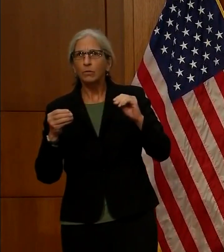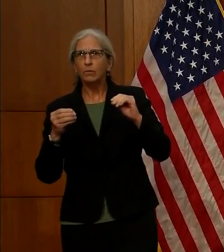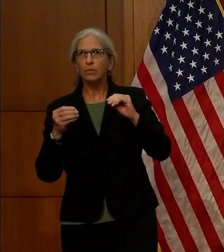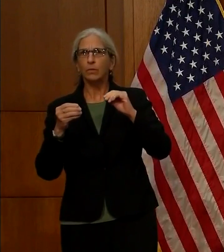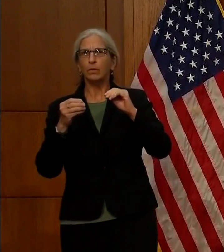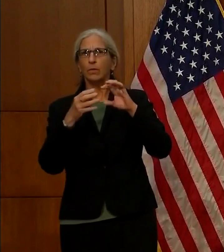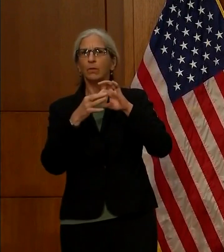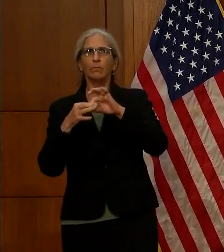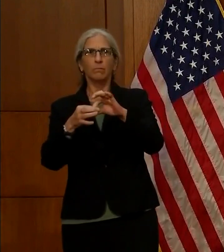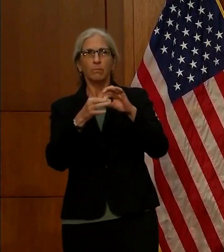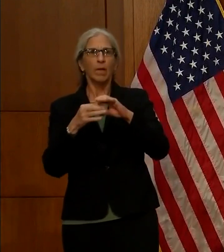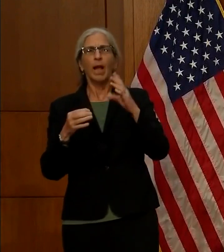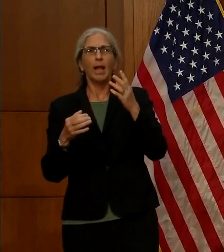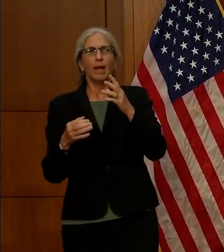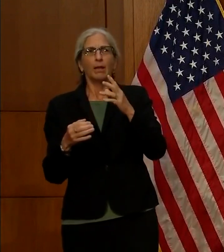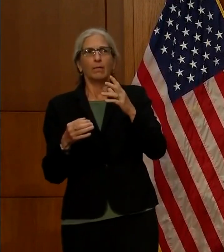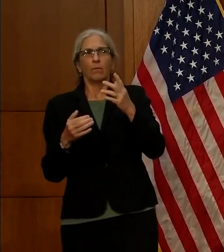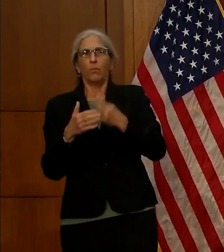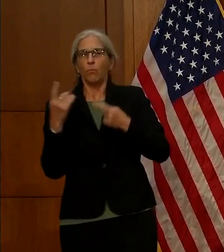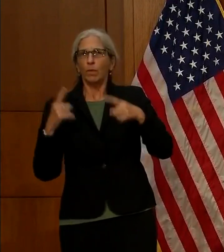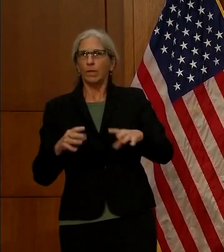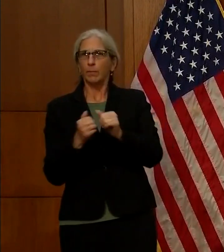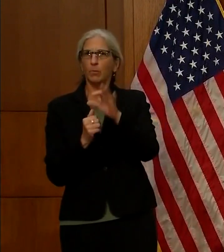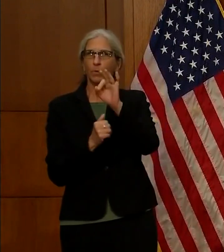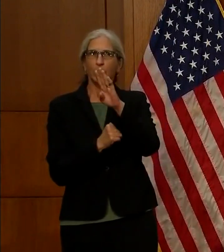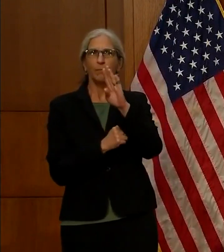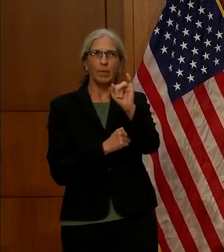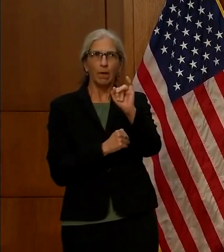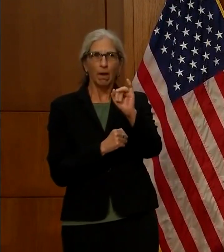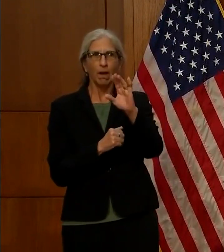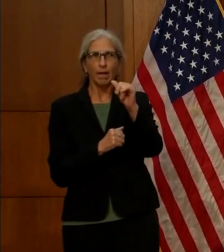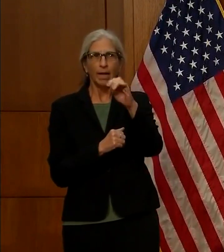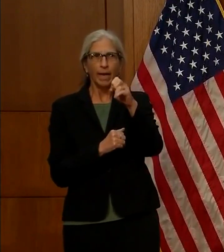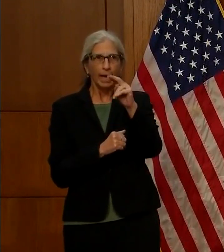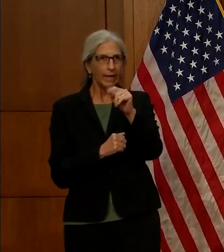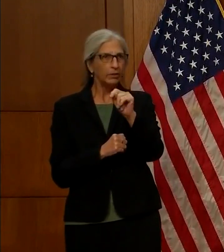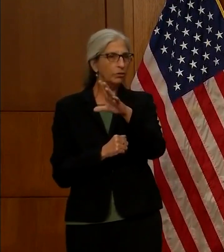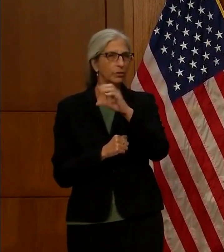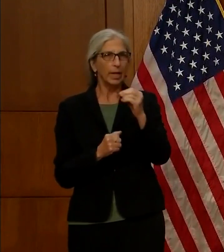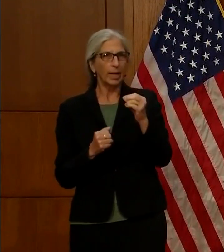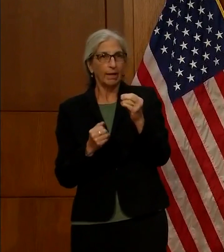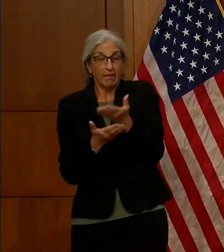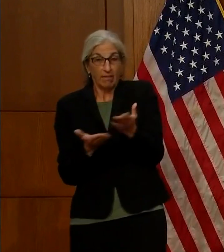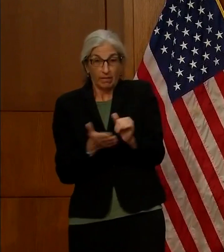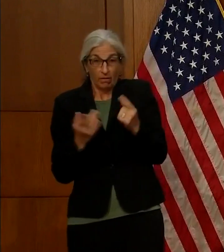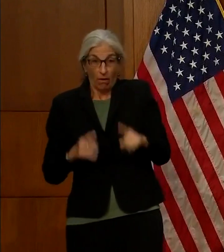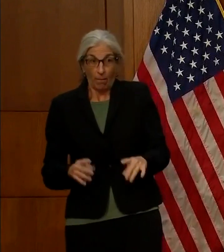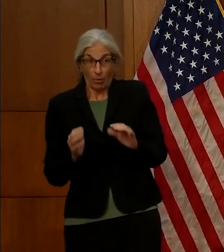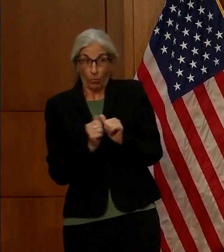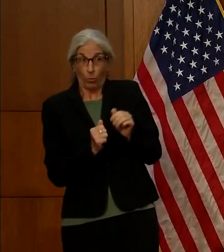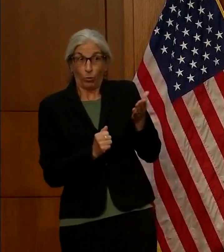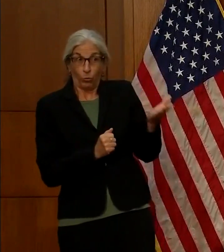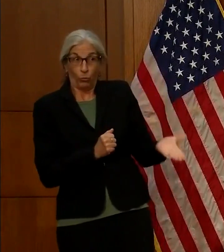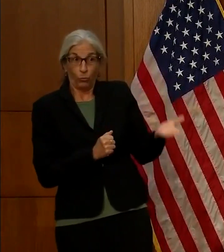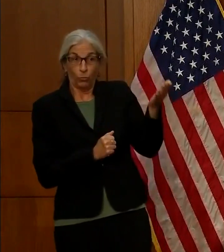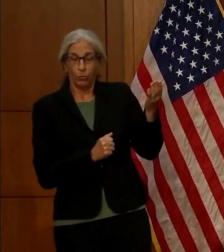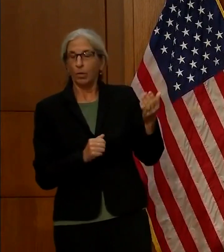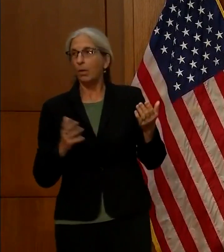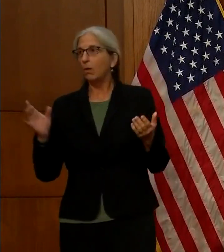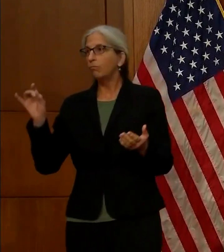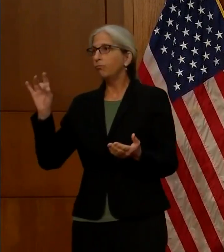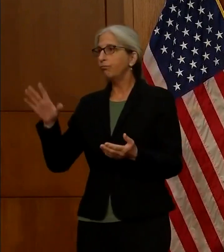RIGHT AWAY ABOUT WHAT IS